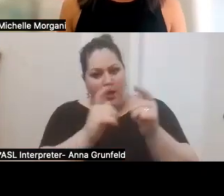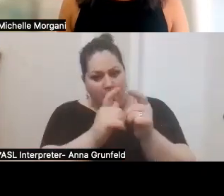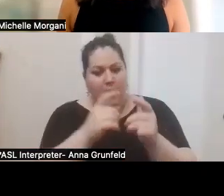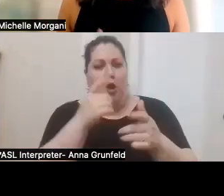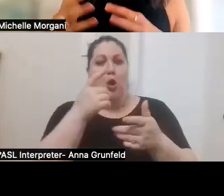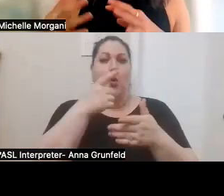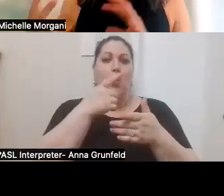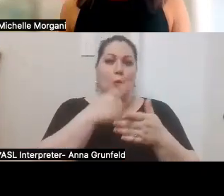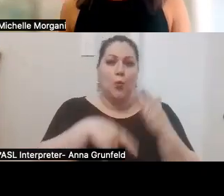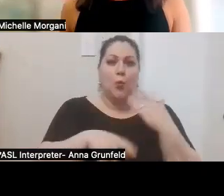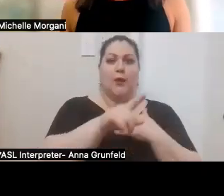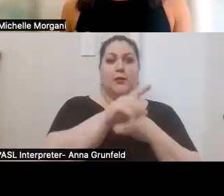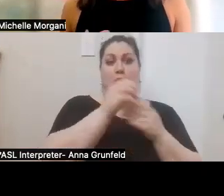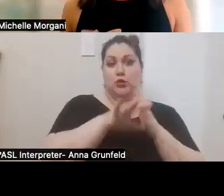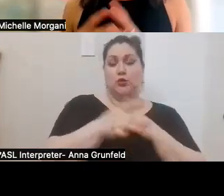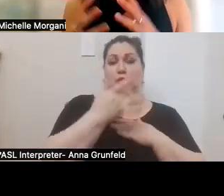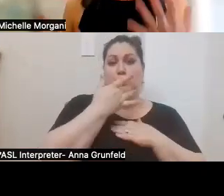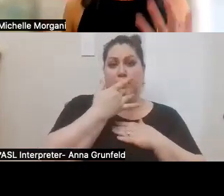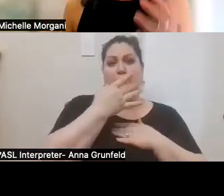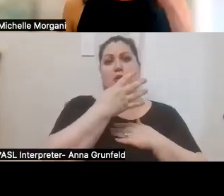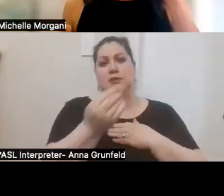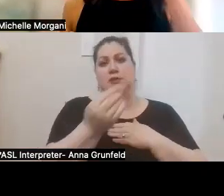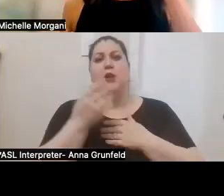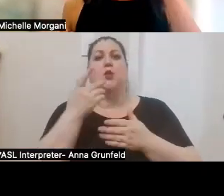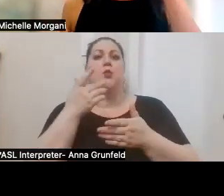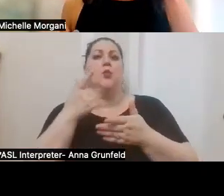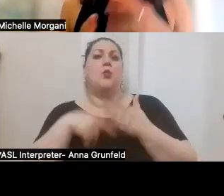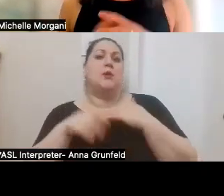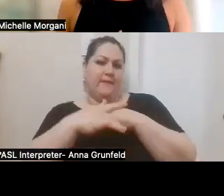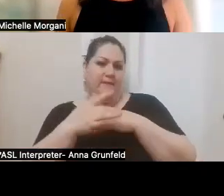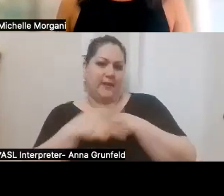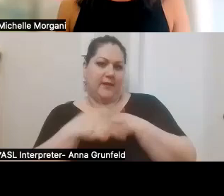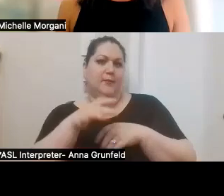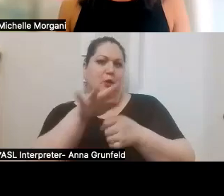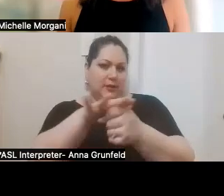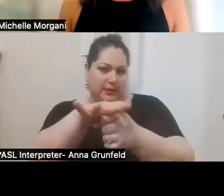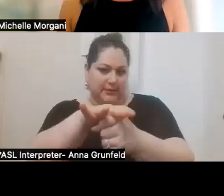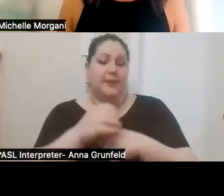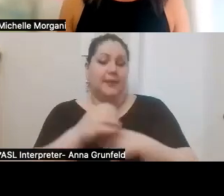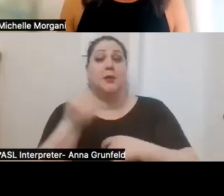but iPads are also again, another tool that a student can use for their speech to text.